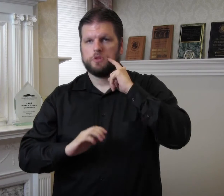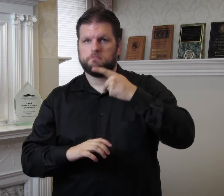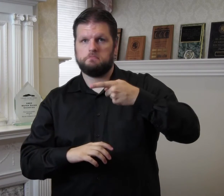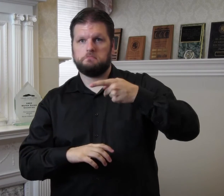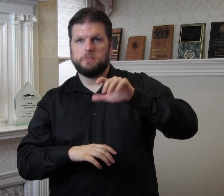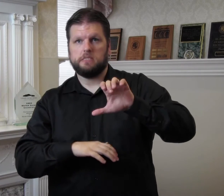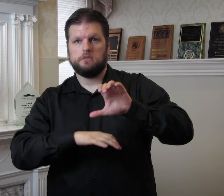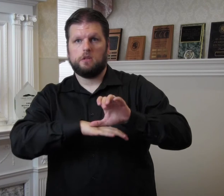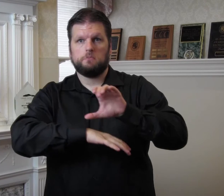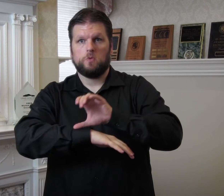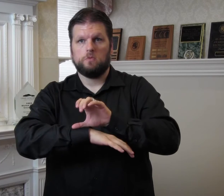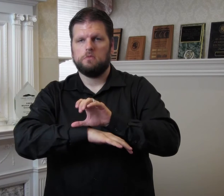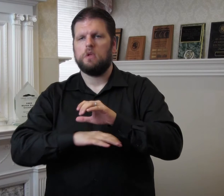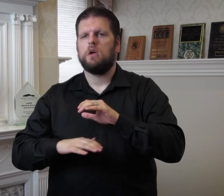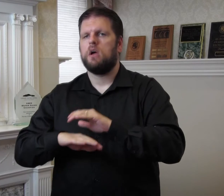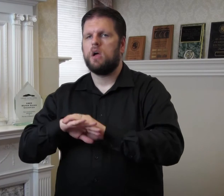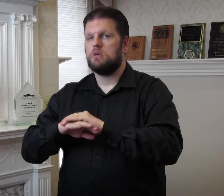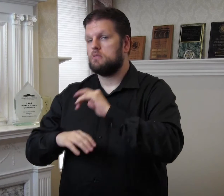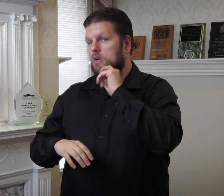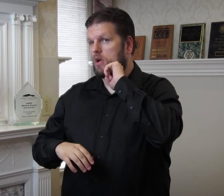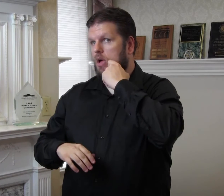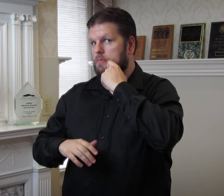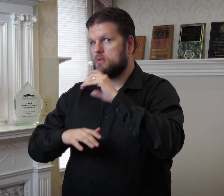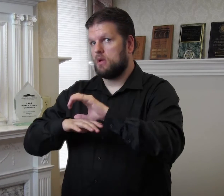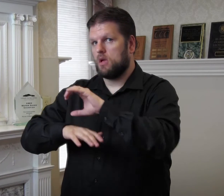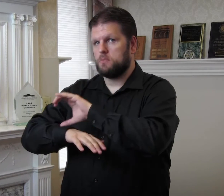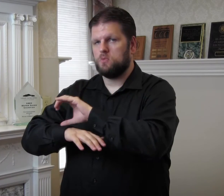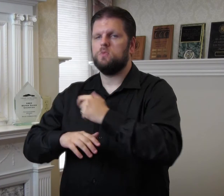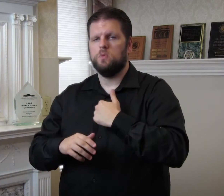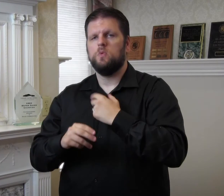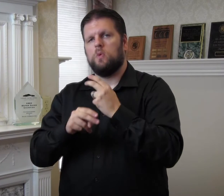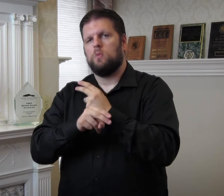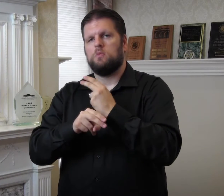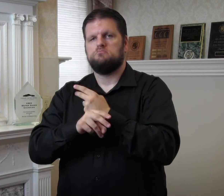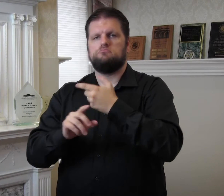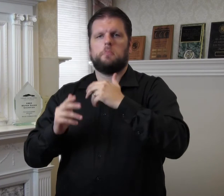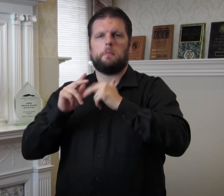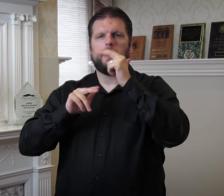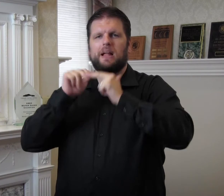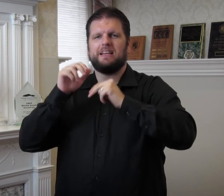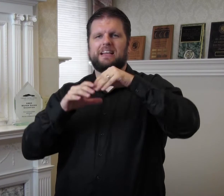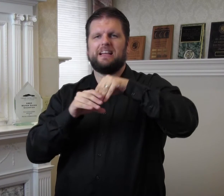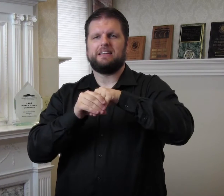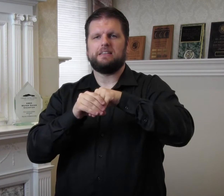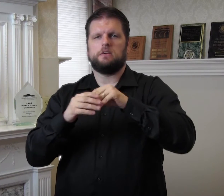I use this on a PC or Mac.